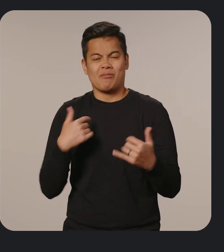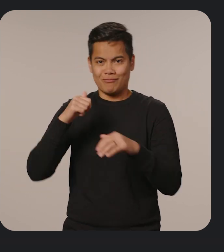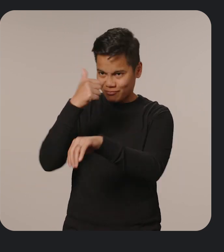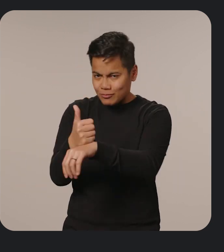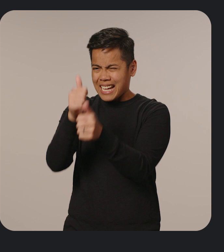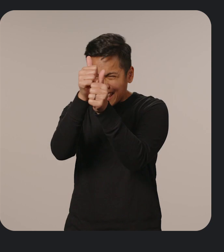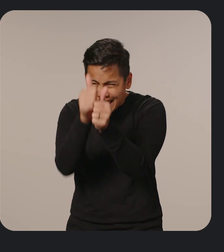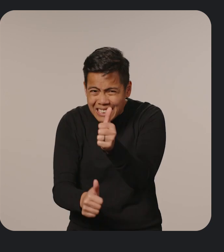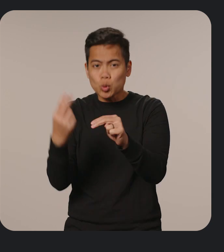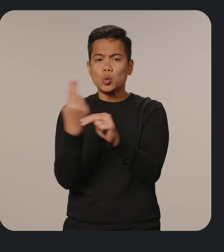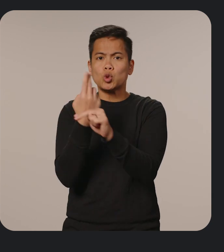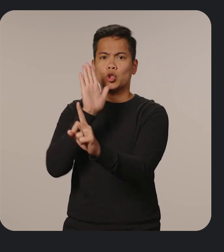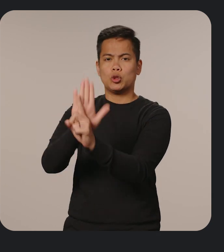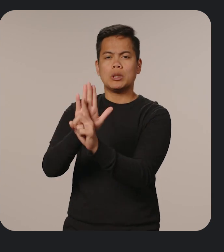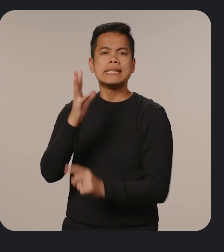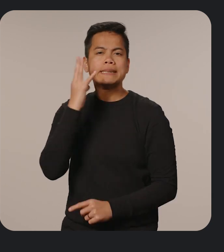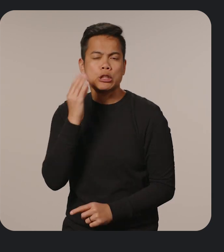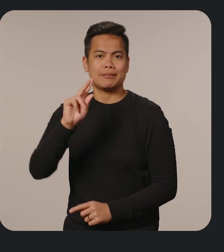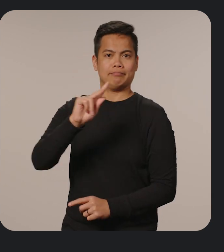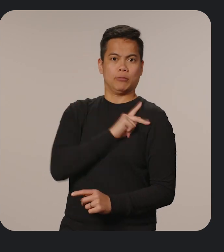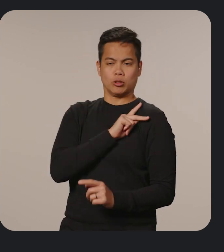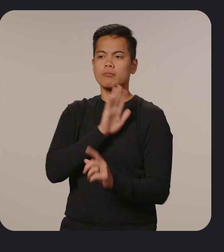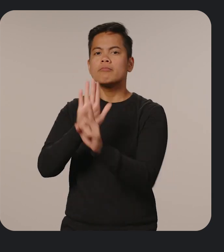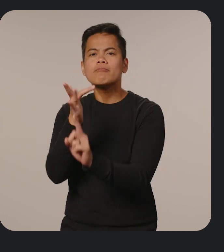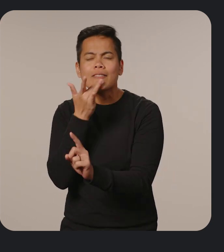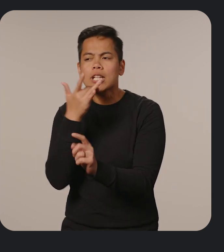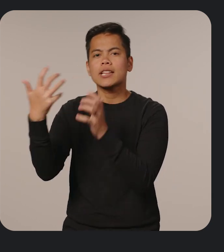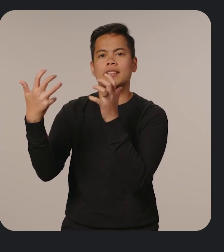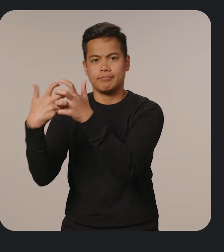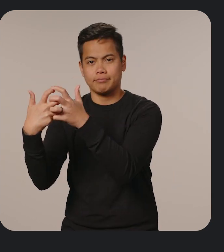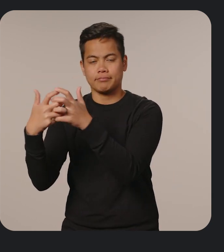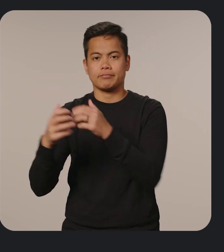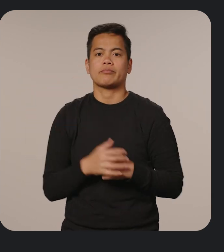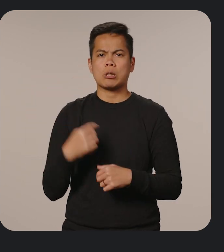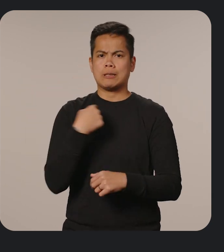We set out to make sure that their experiences with apps felt alive, that they are spirited,